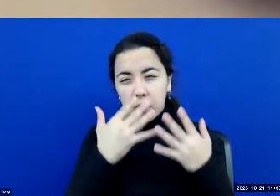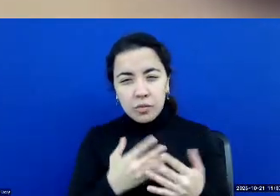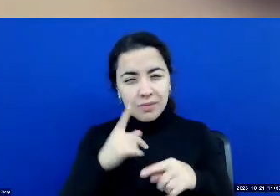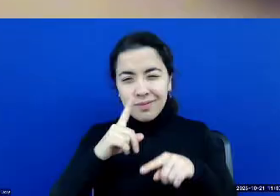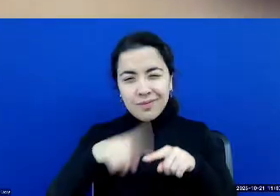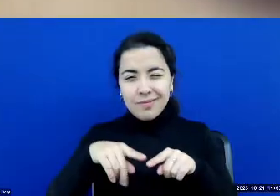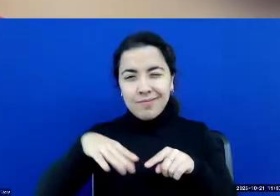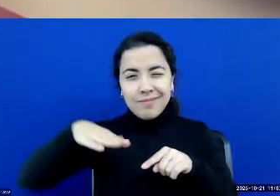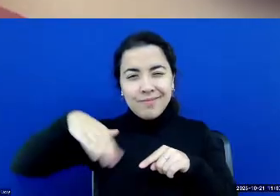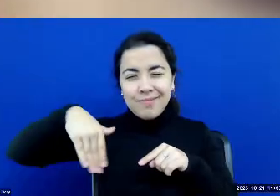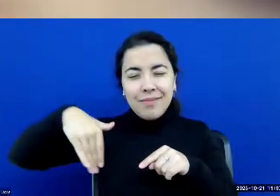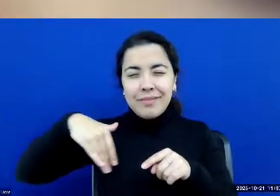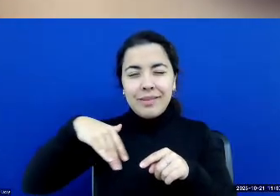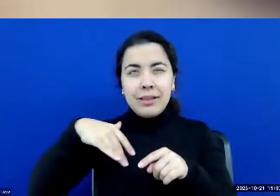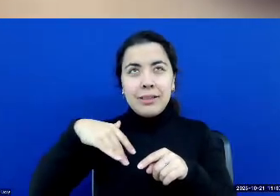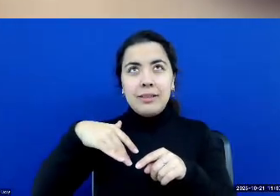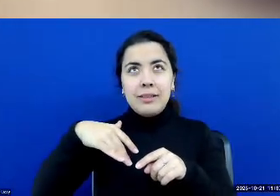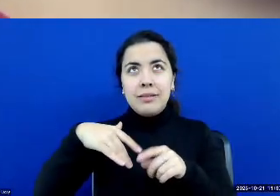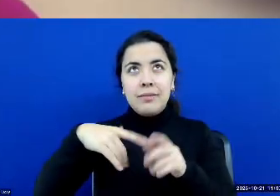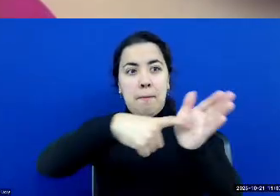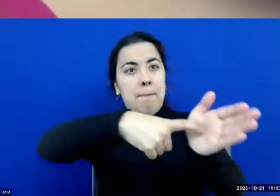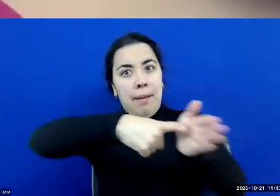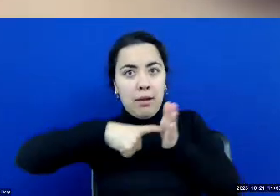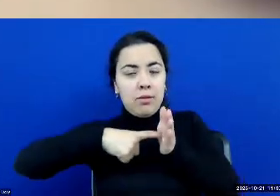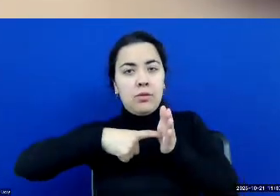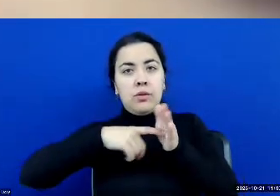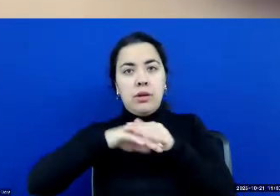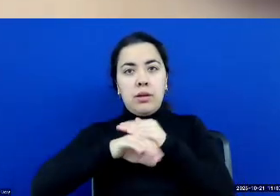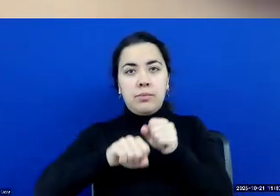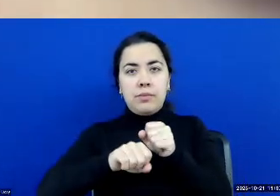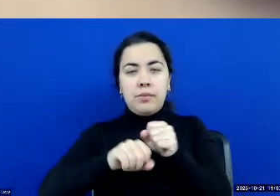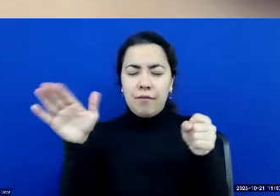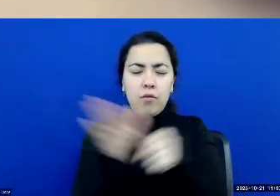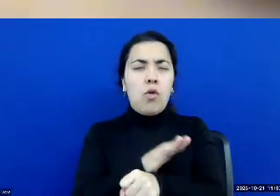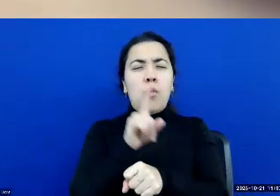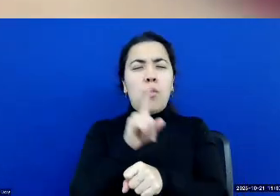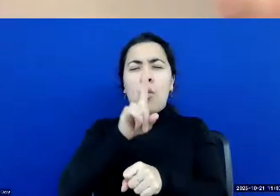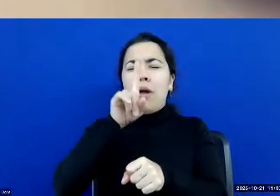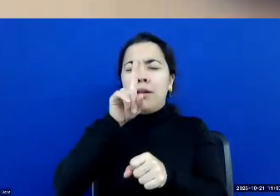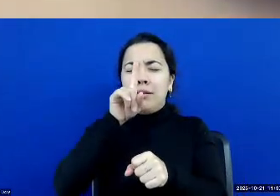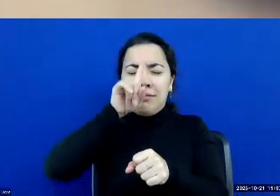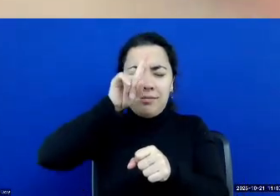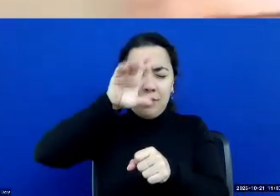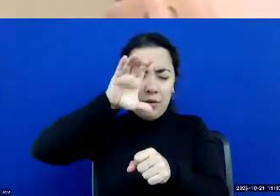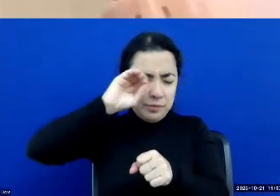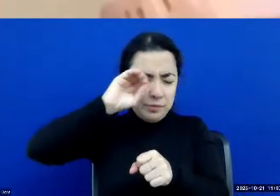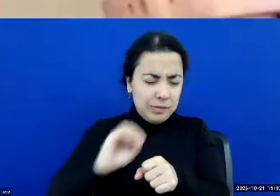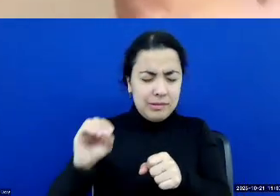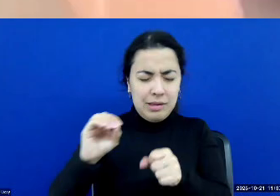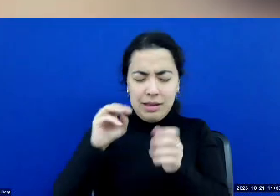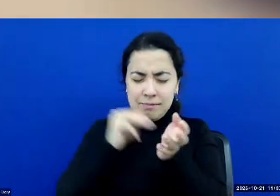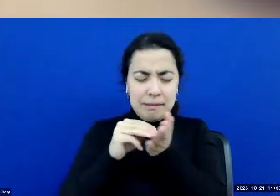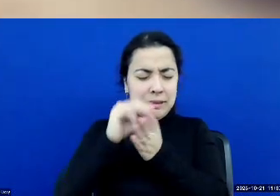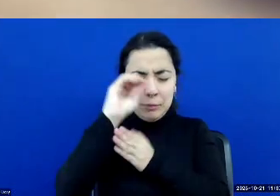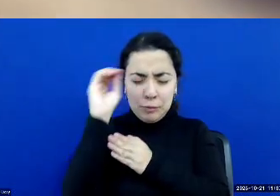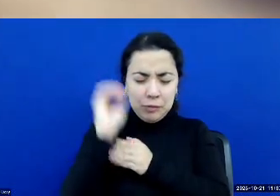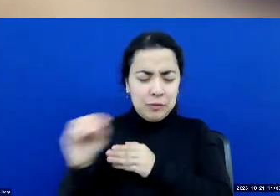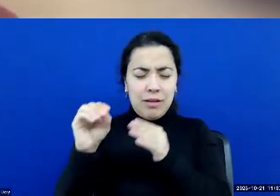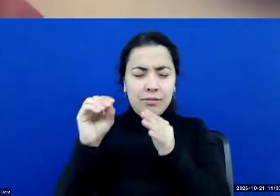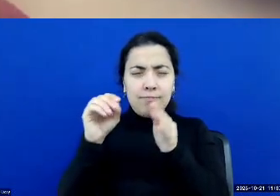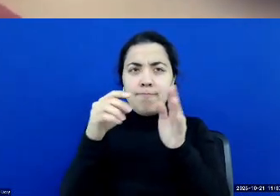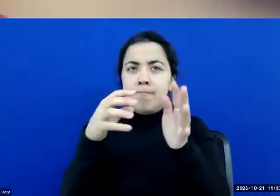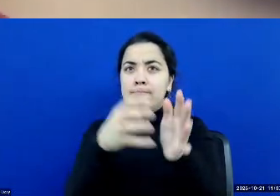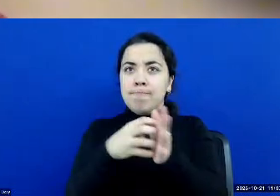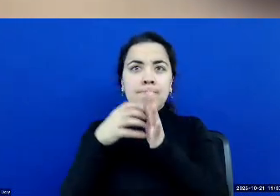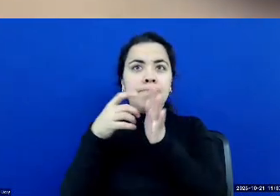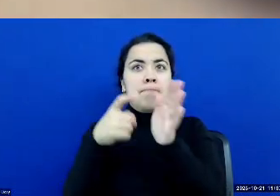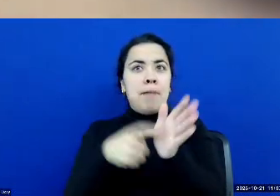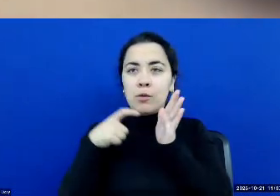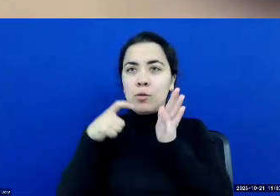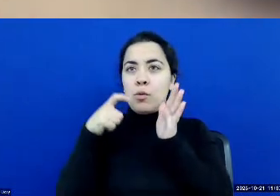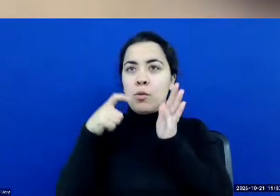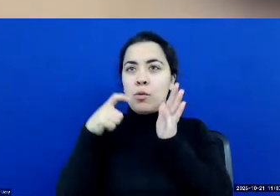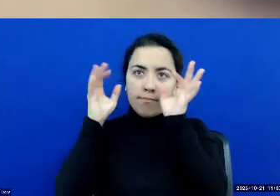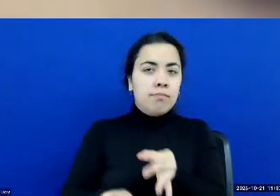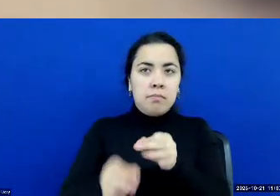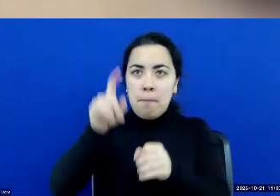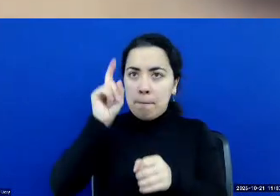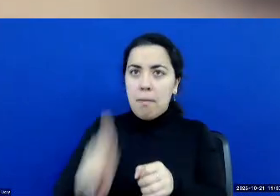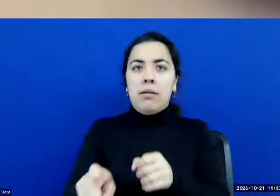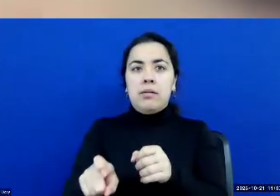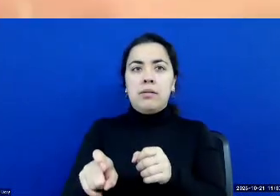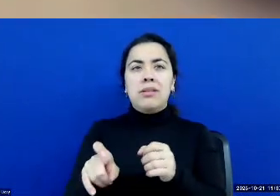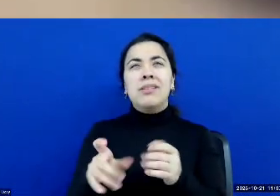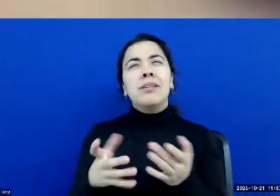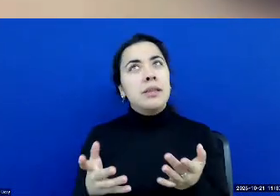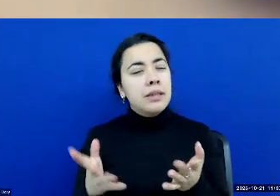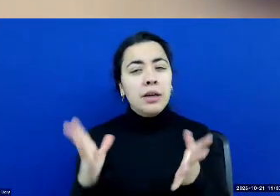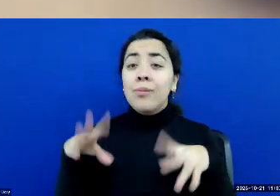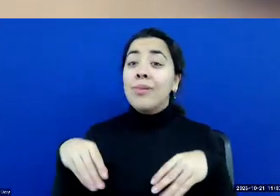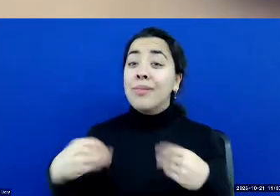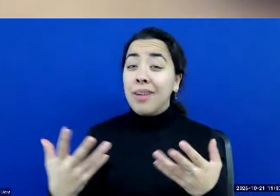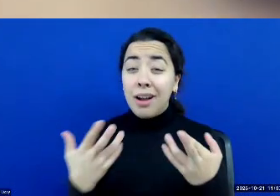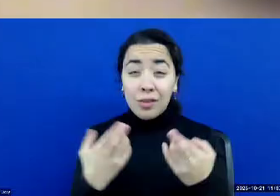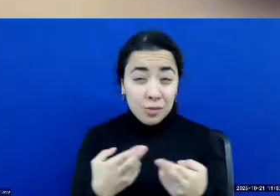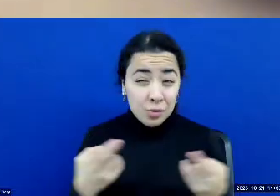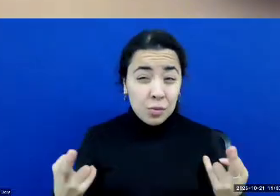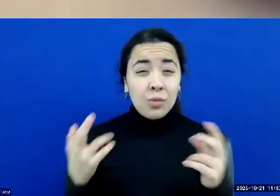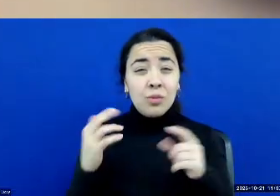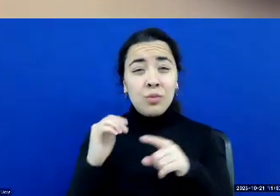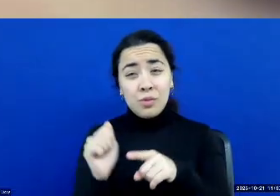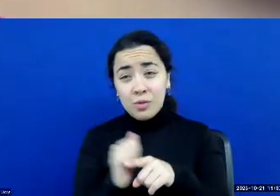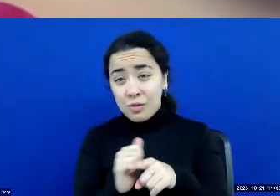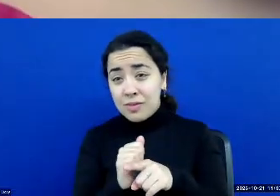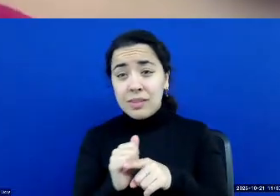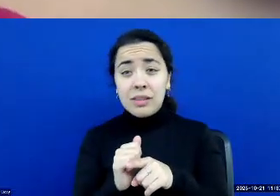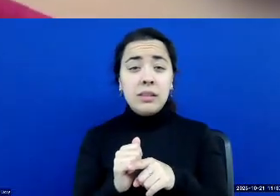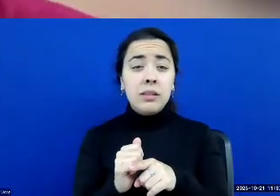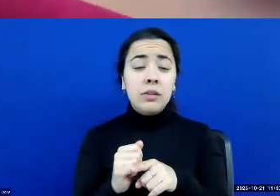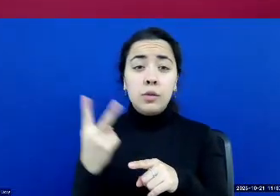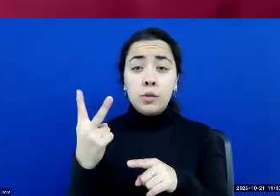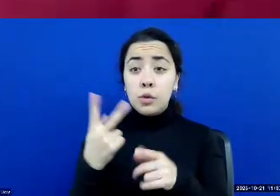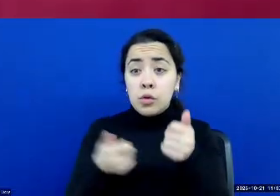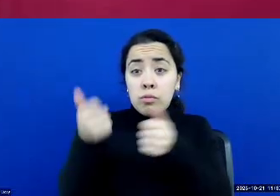Kathleen DeForest: We have not quite figured out a way to make accessibility mandatory. Absolutely 1 million percent mandatory. We provide a lot of resources, we offer a lot of trainings, we've had two…